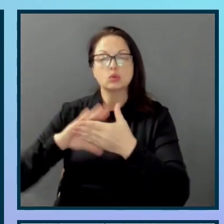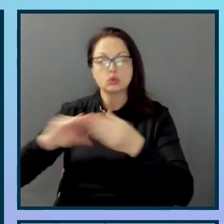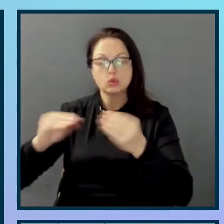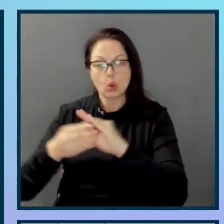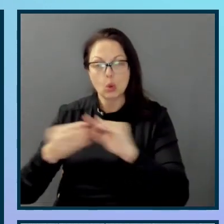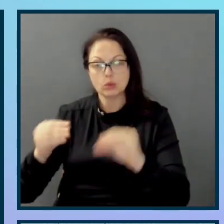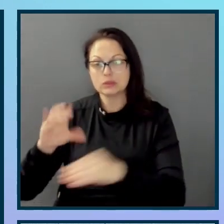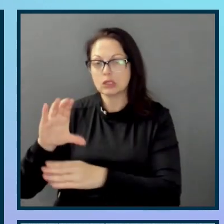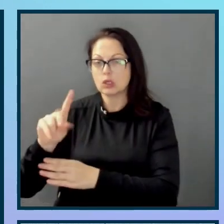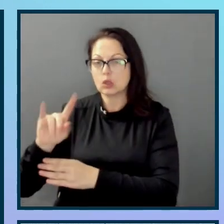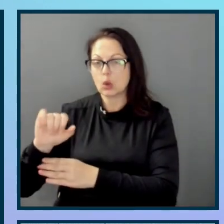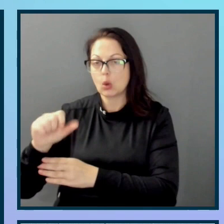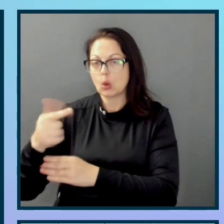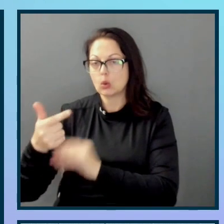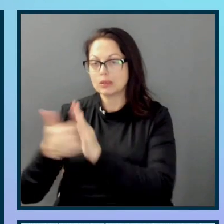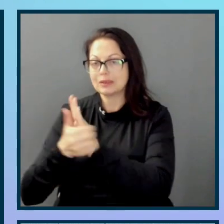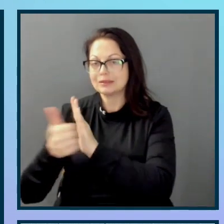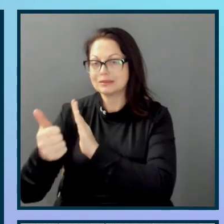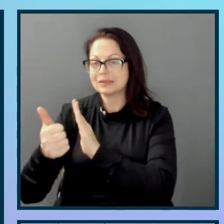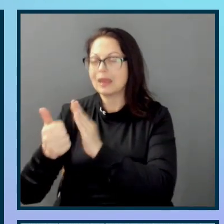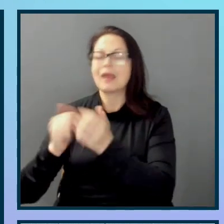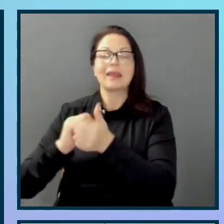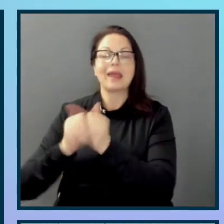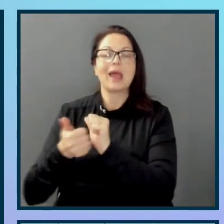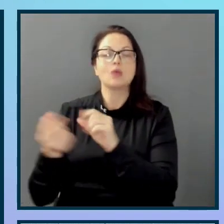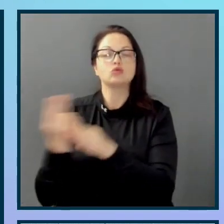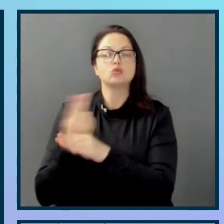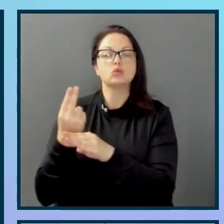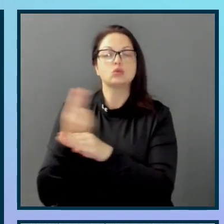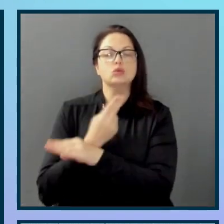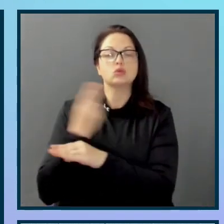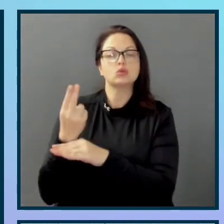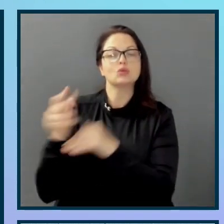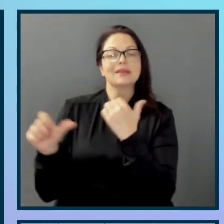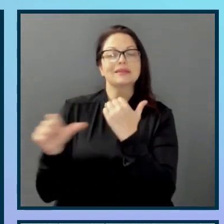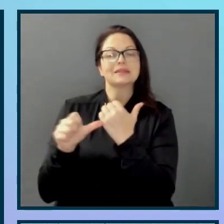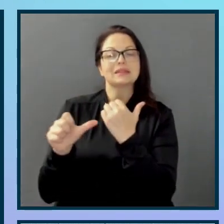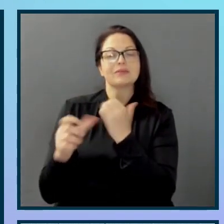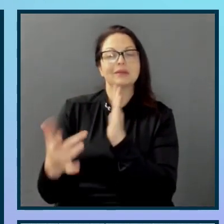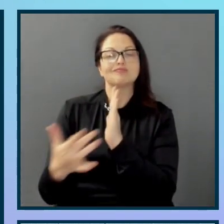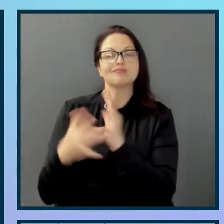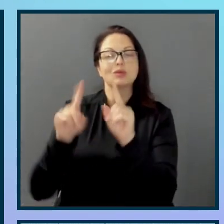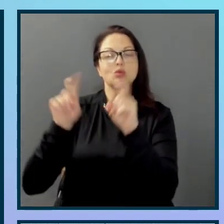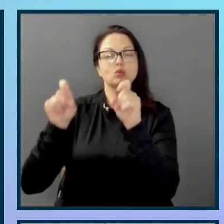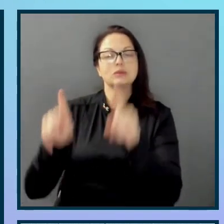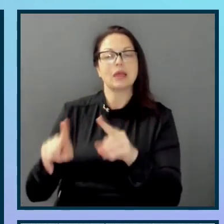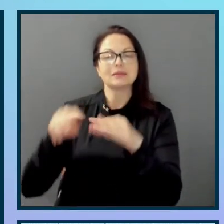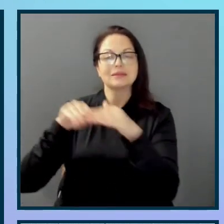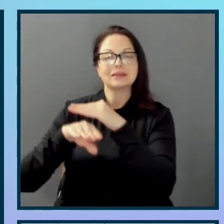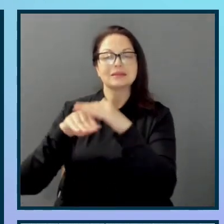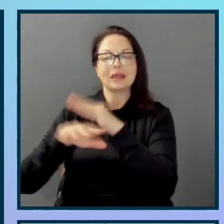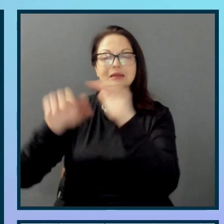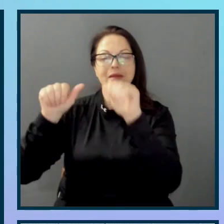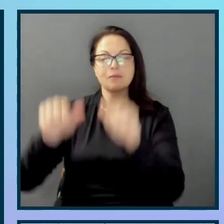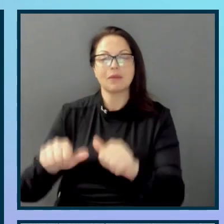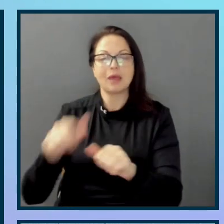and how to use assistive technology to test for accessibility. And of course, they also brought in the automation tools